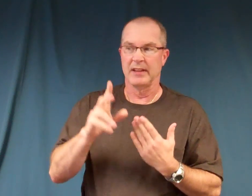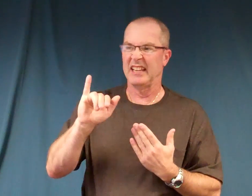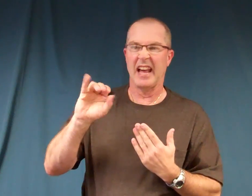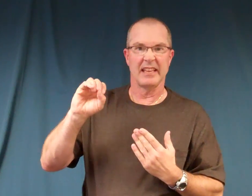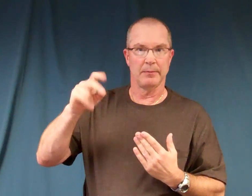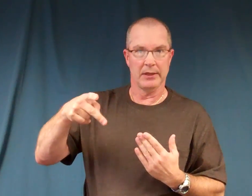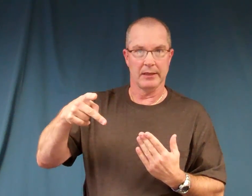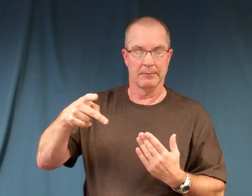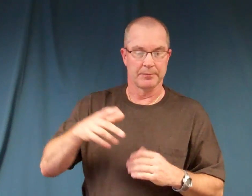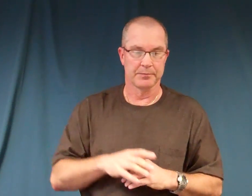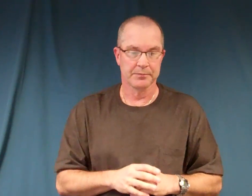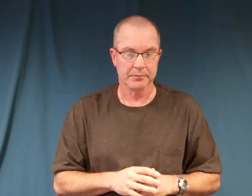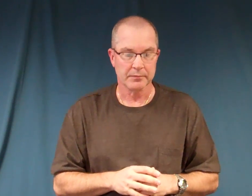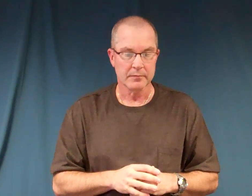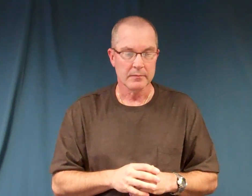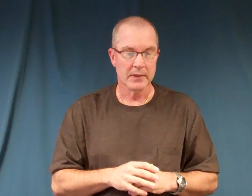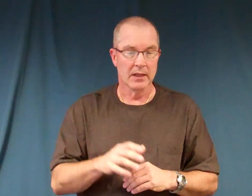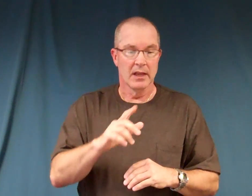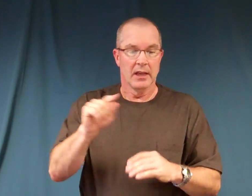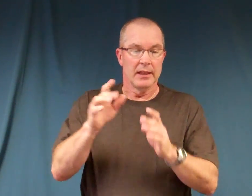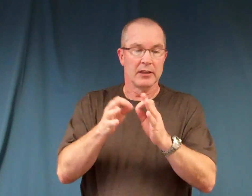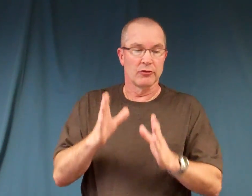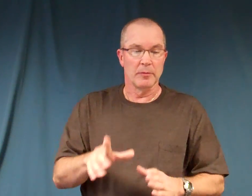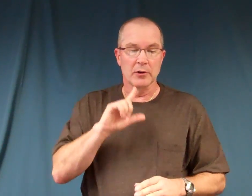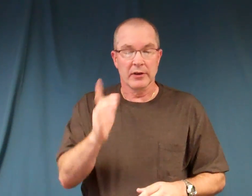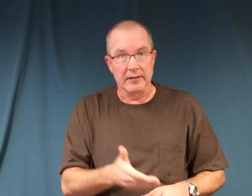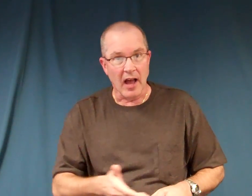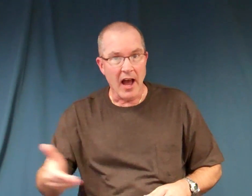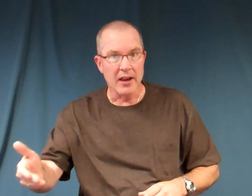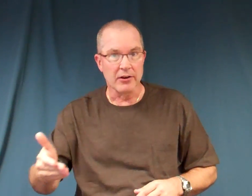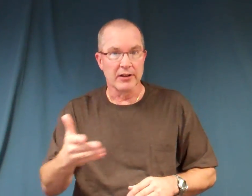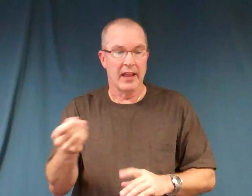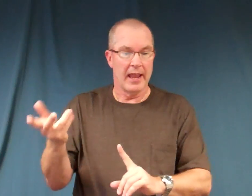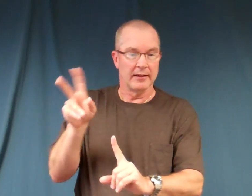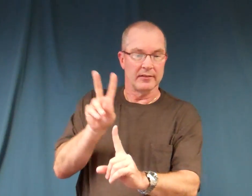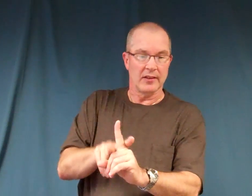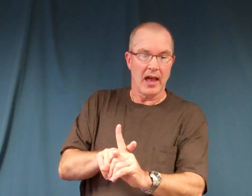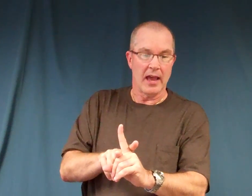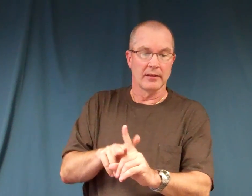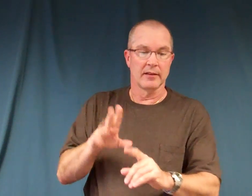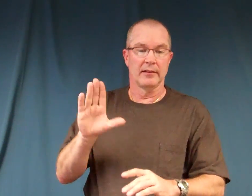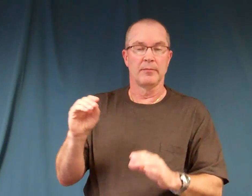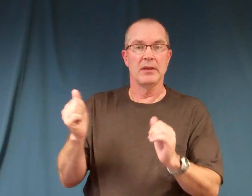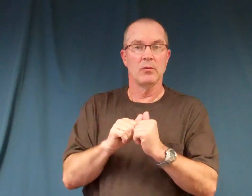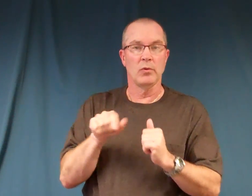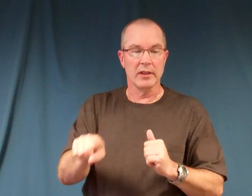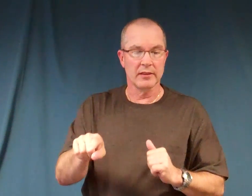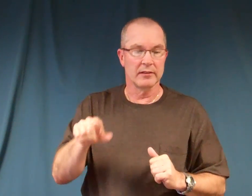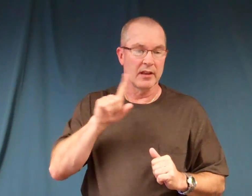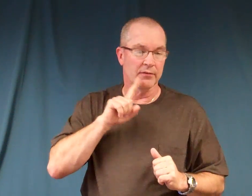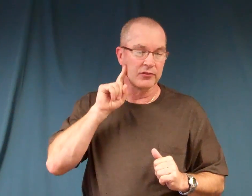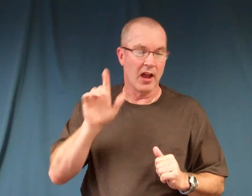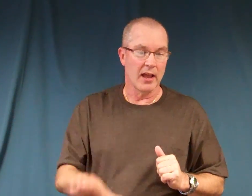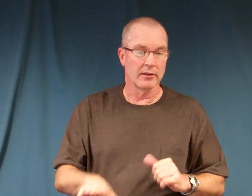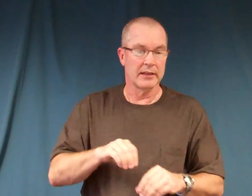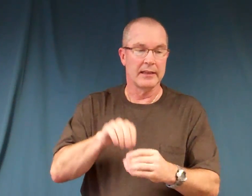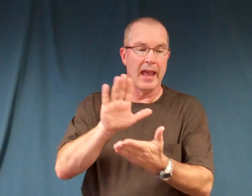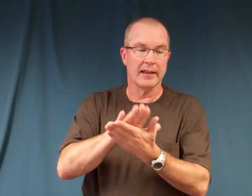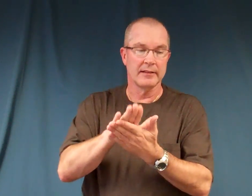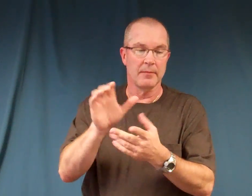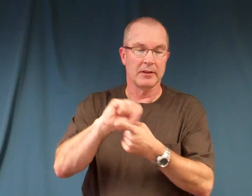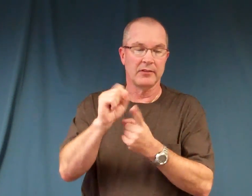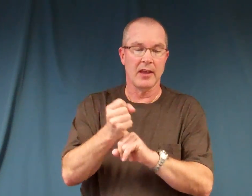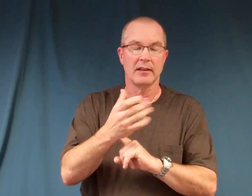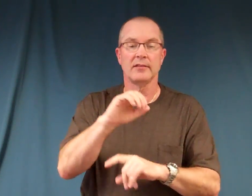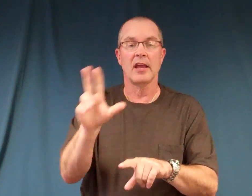(an IEP). The interpreter is hired and assigned to be with the Deaf child in academic settings